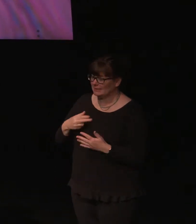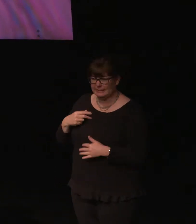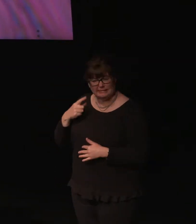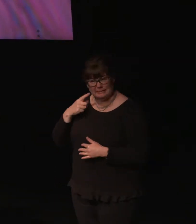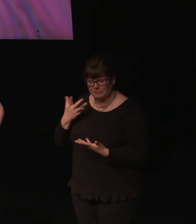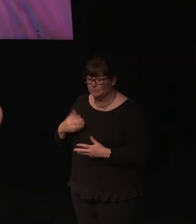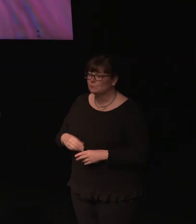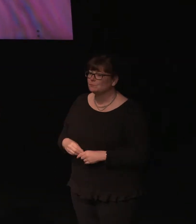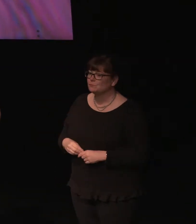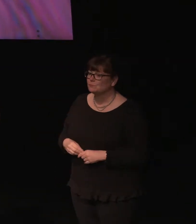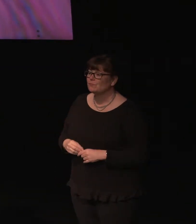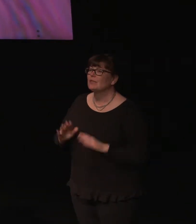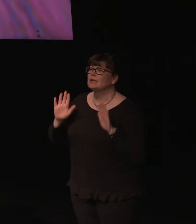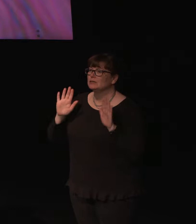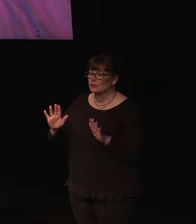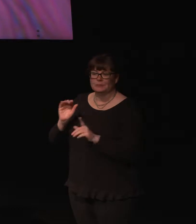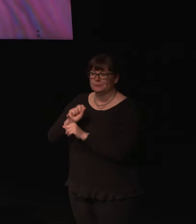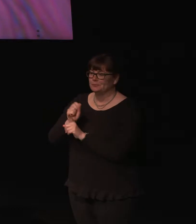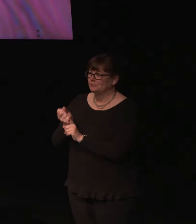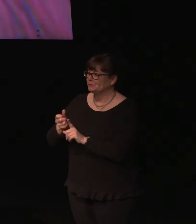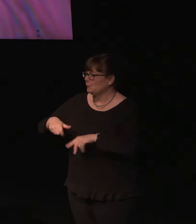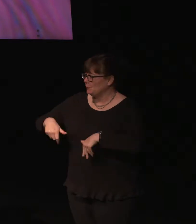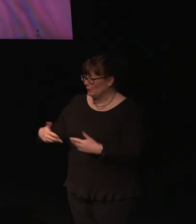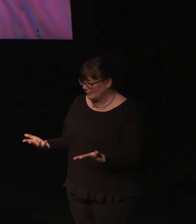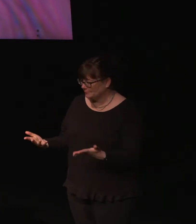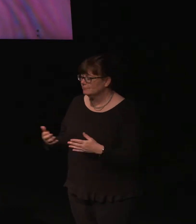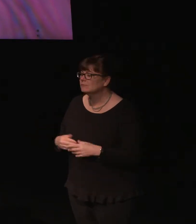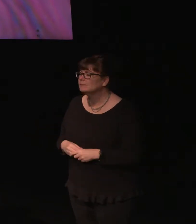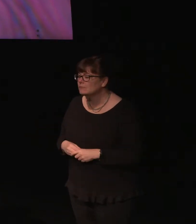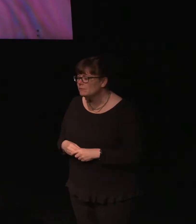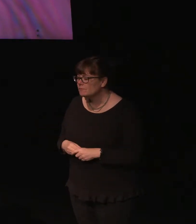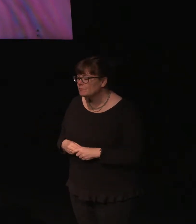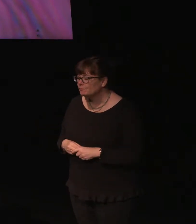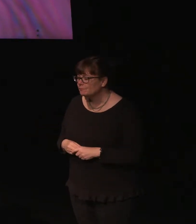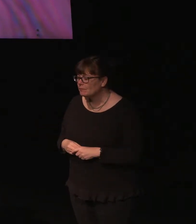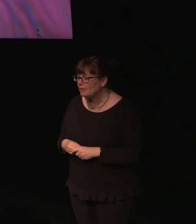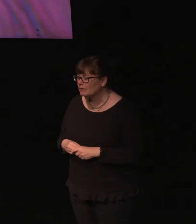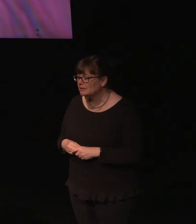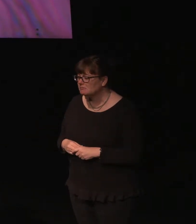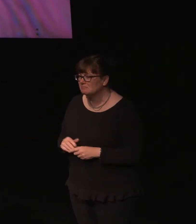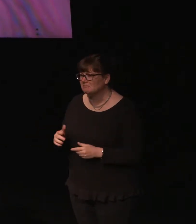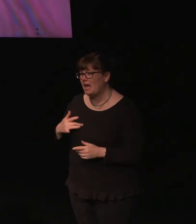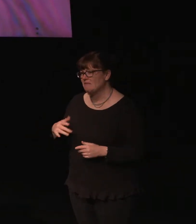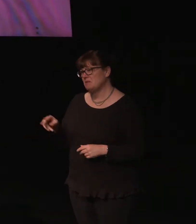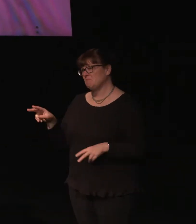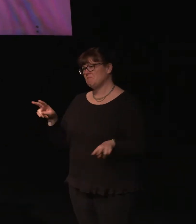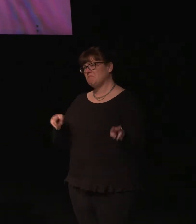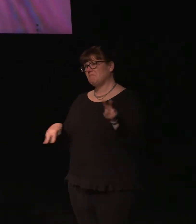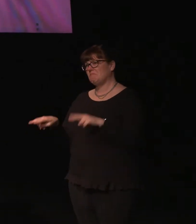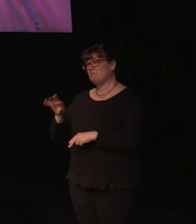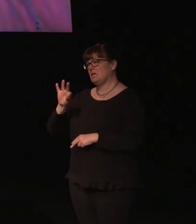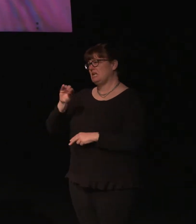So, the thing is, that I'm gonna wager that 90 percent of you here in this audience right now